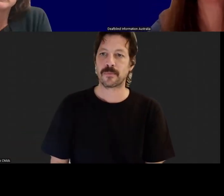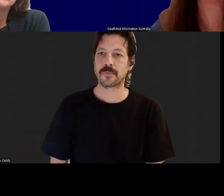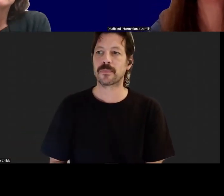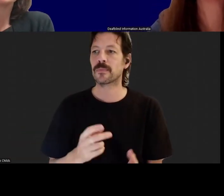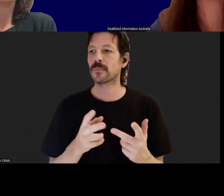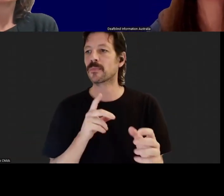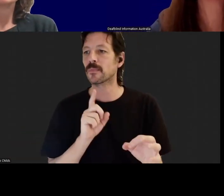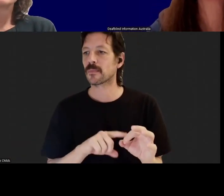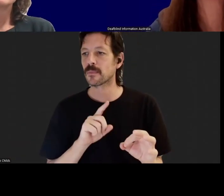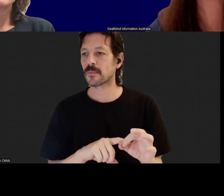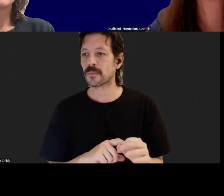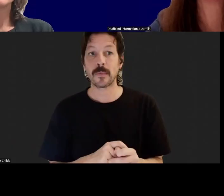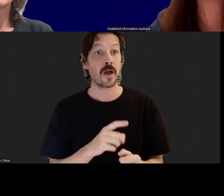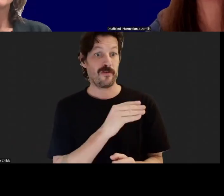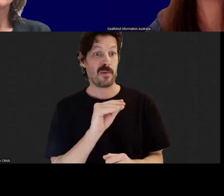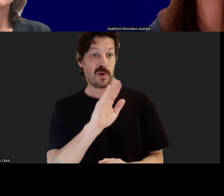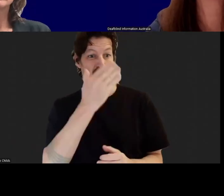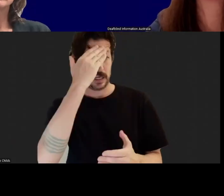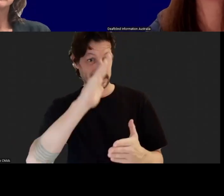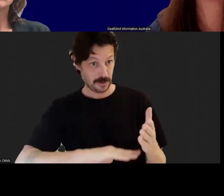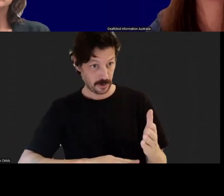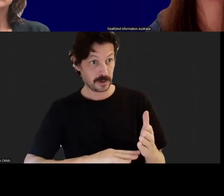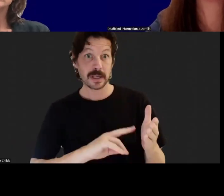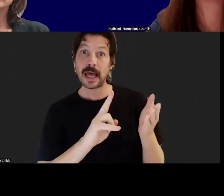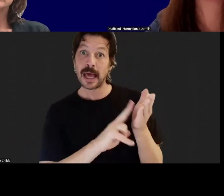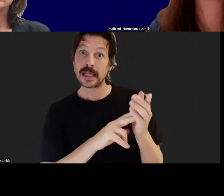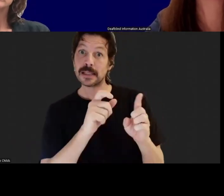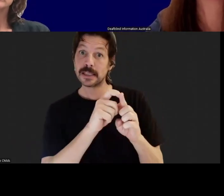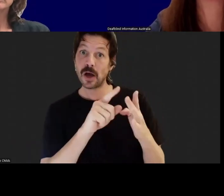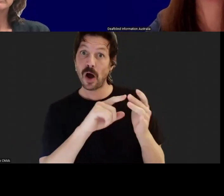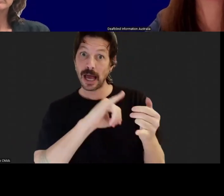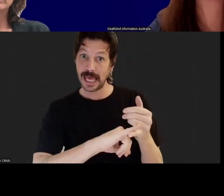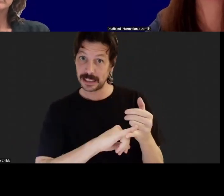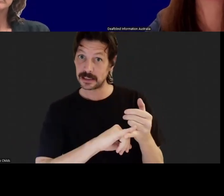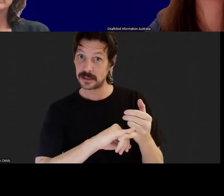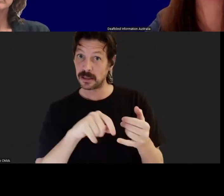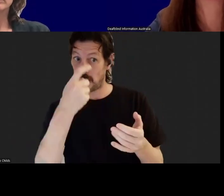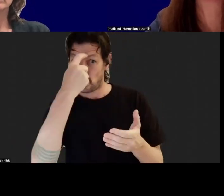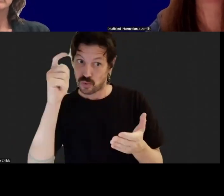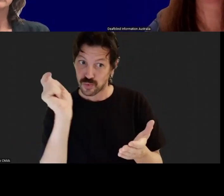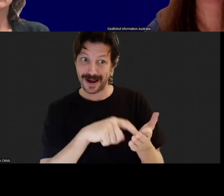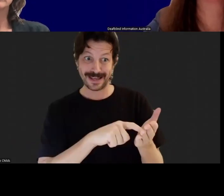In your experience is the NDIS recognising the unique disability that is deafblindness